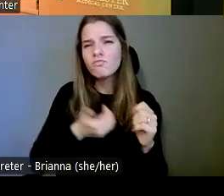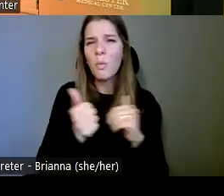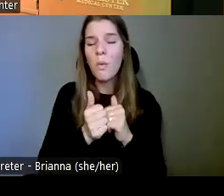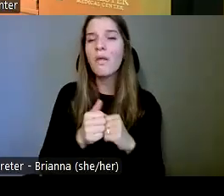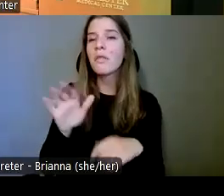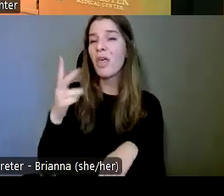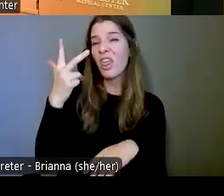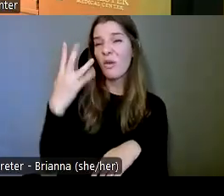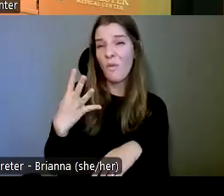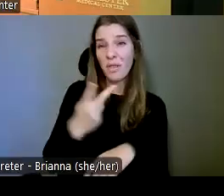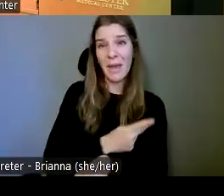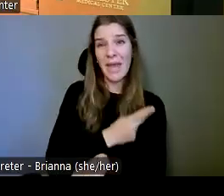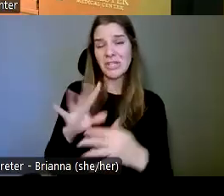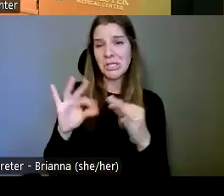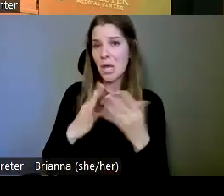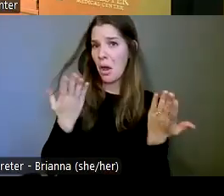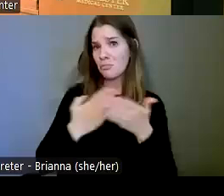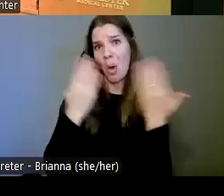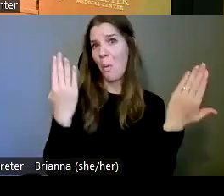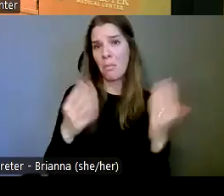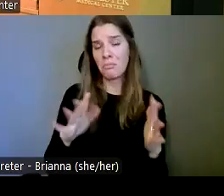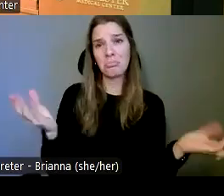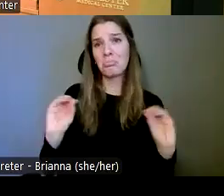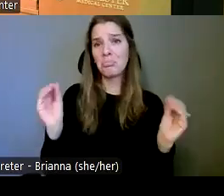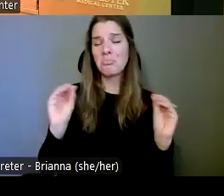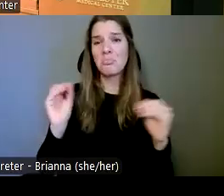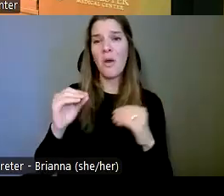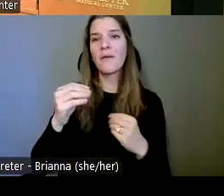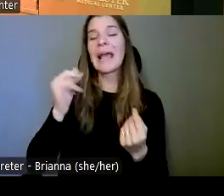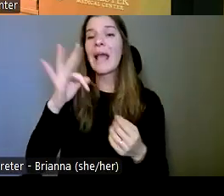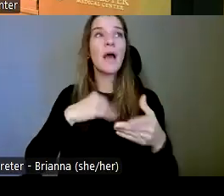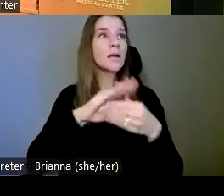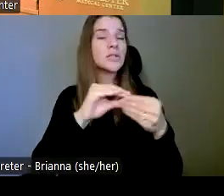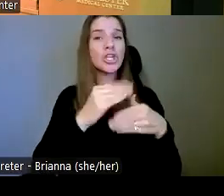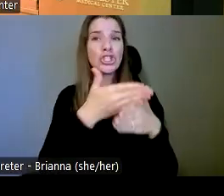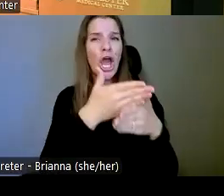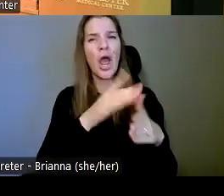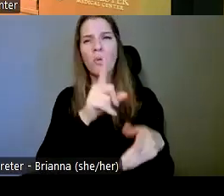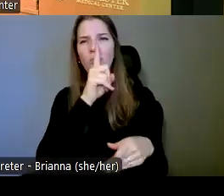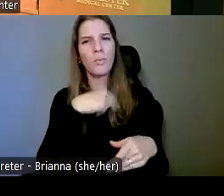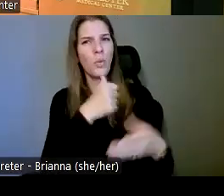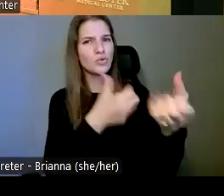nobody. that people are either going to use what I say against me or don't trust people or don't